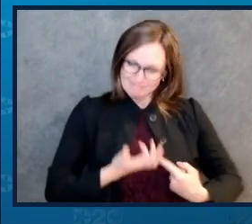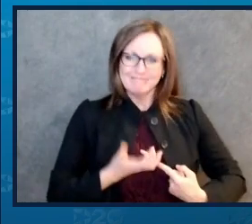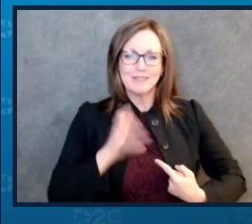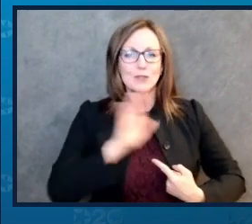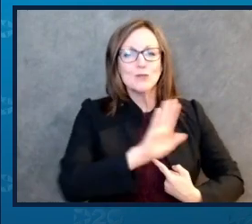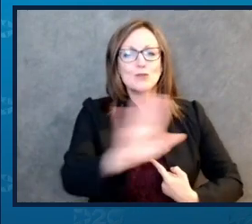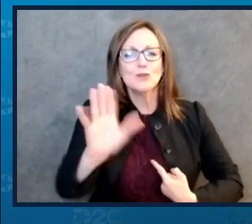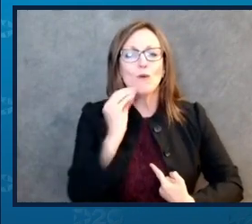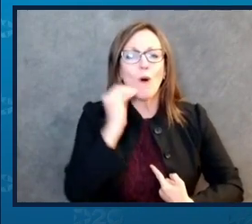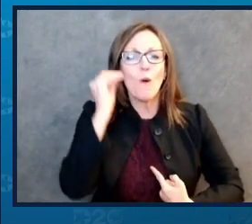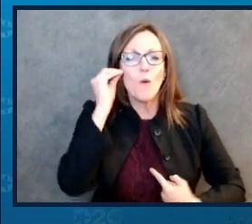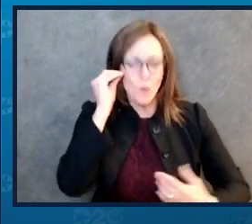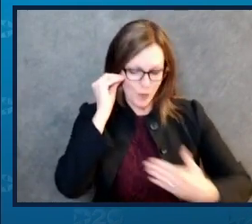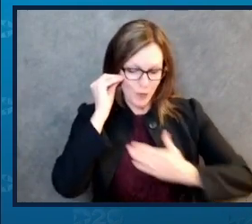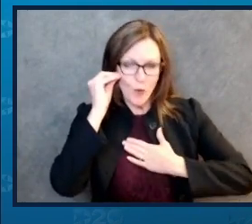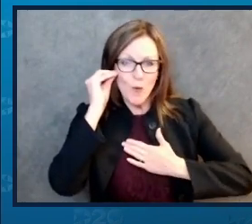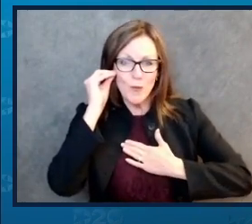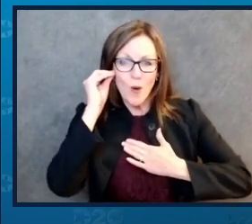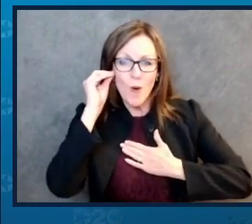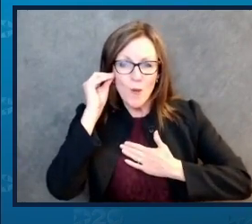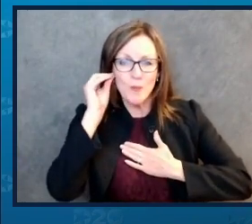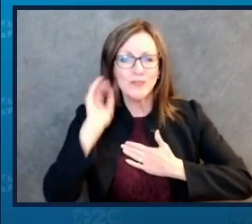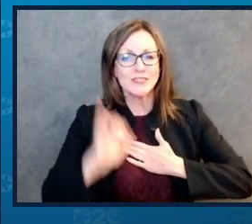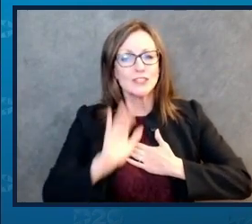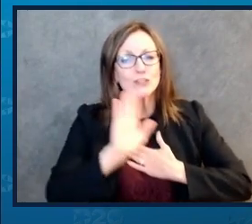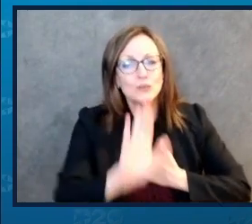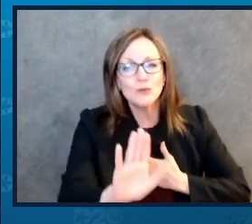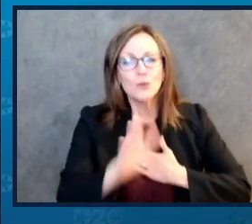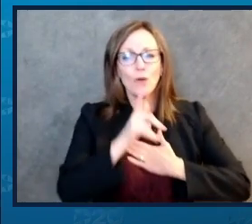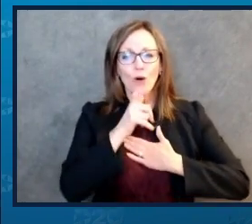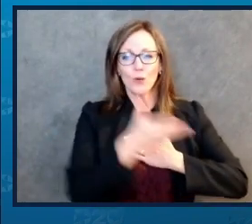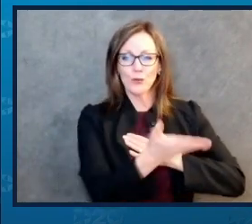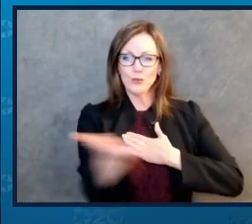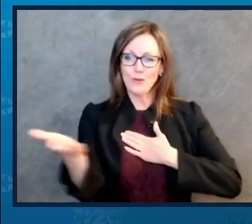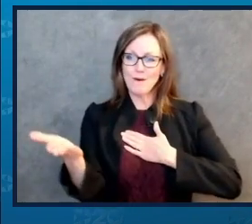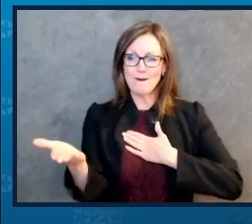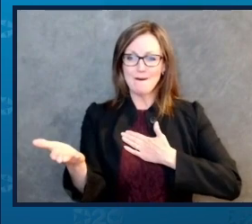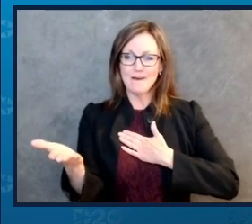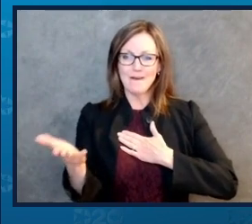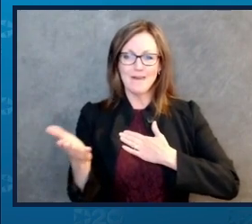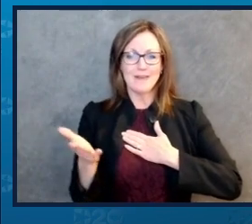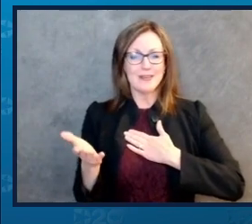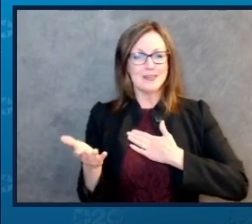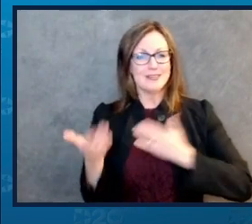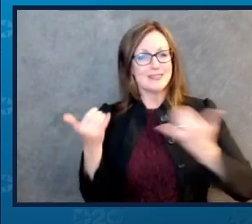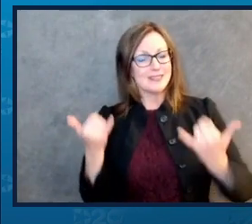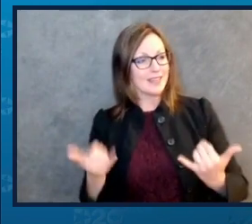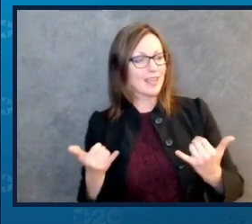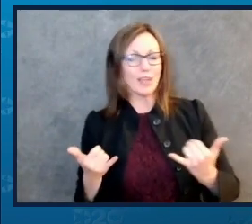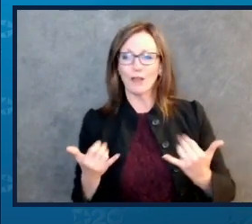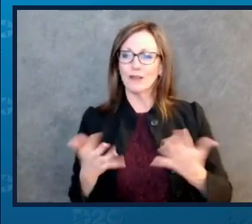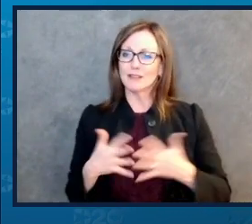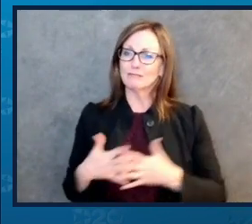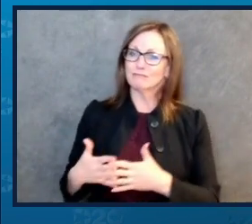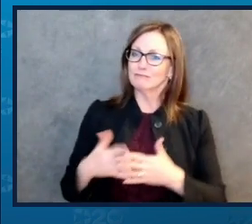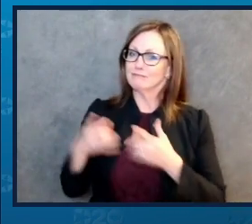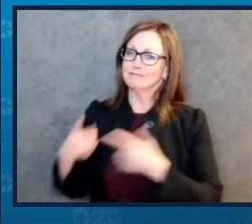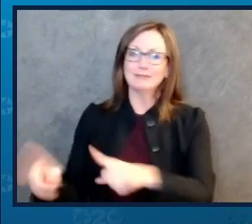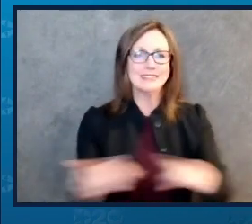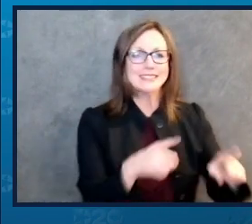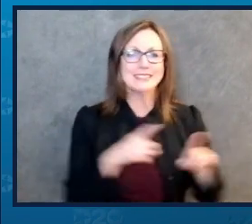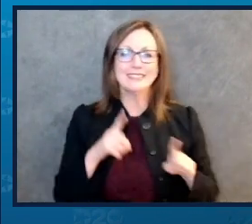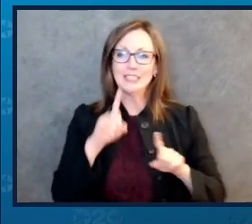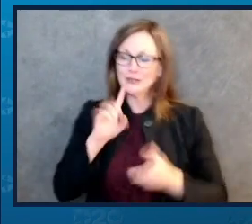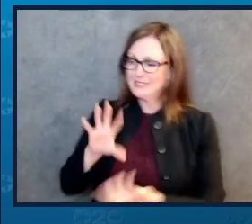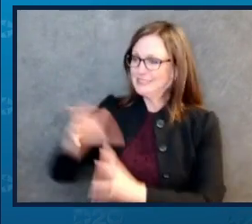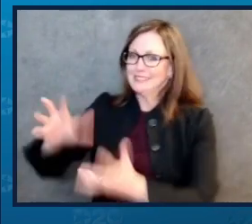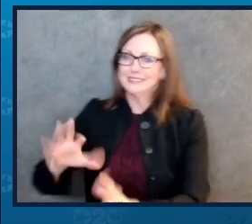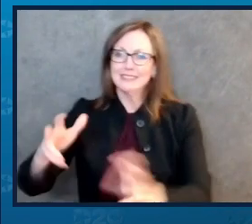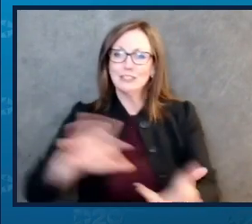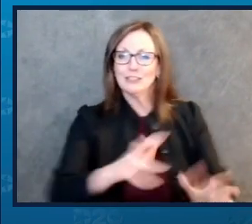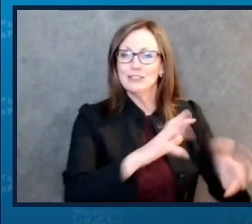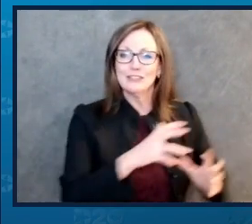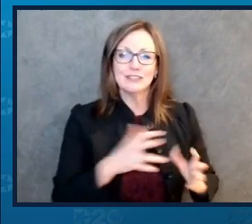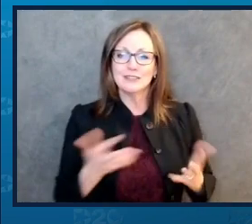BUT THAT IDEA IS IN DANGER.